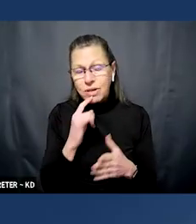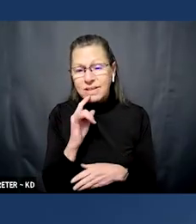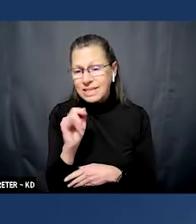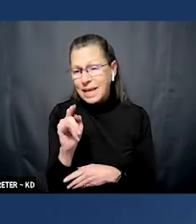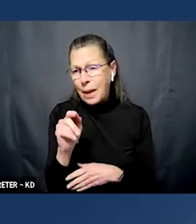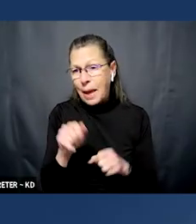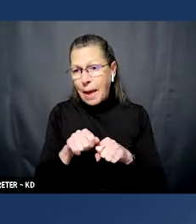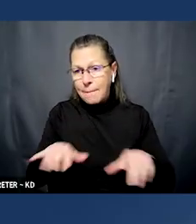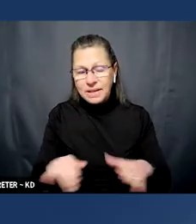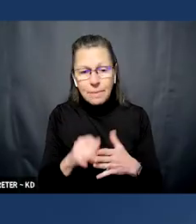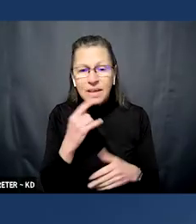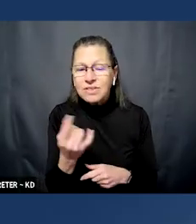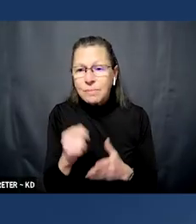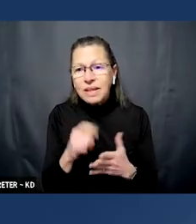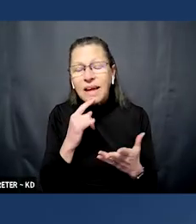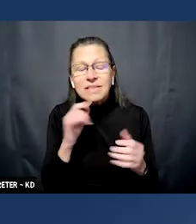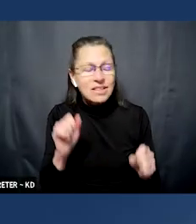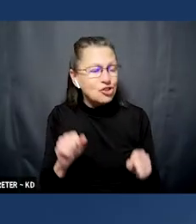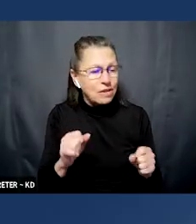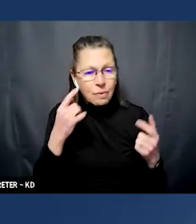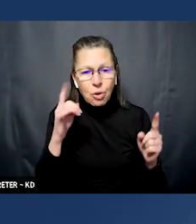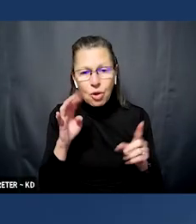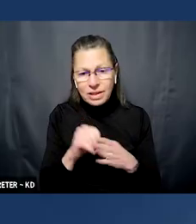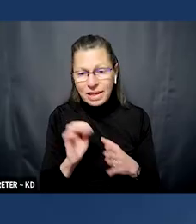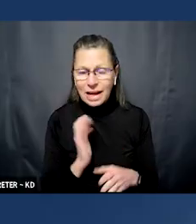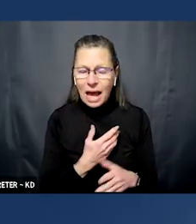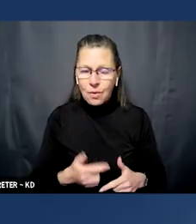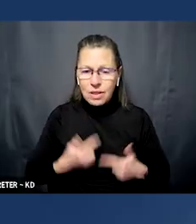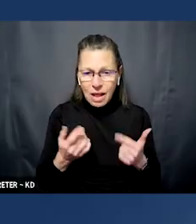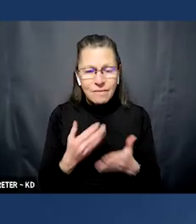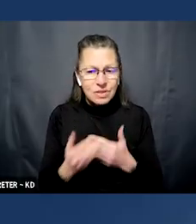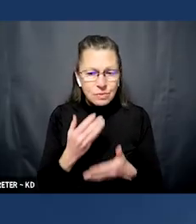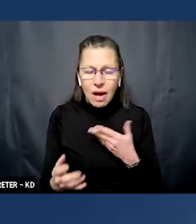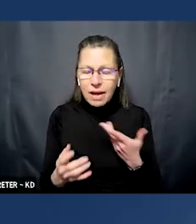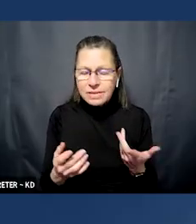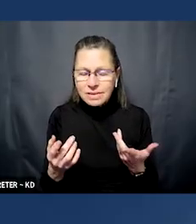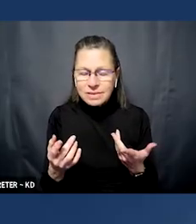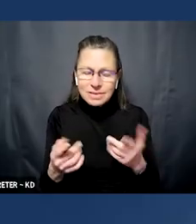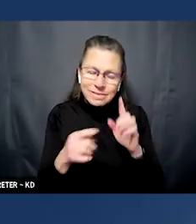our lifetimes despite the odds. Since 1989, the AIDS Coordinator's Office has been committed to